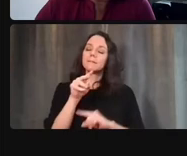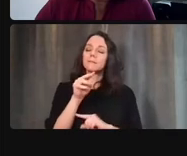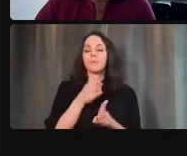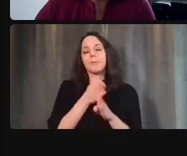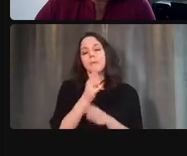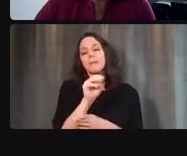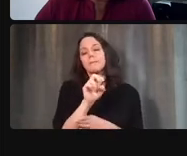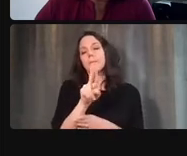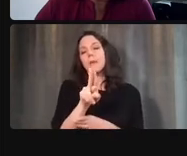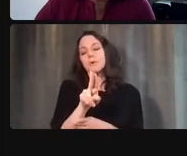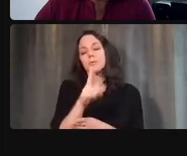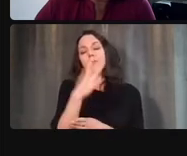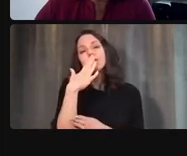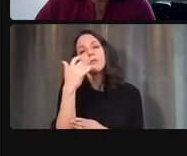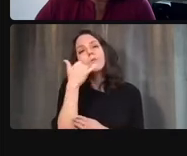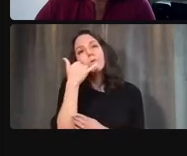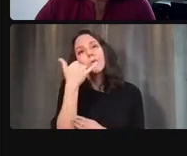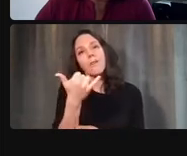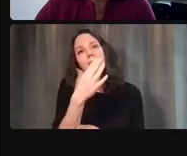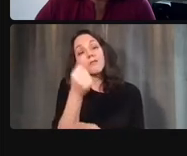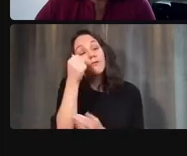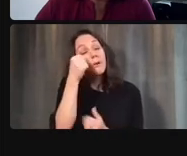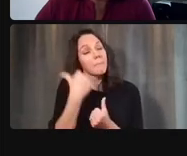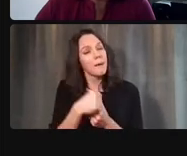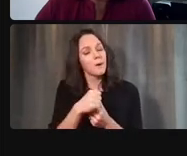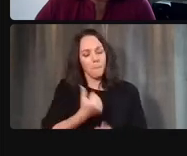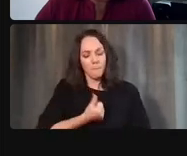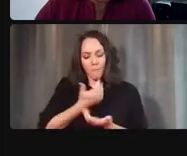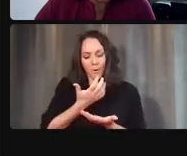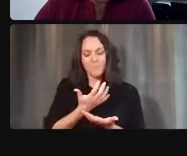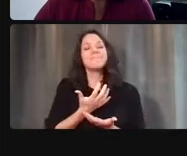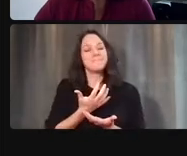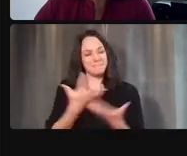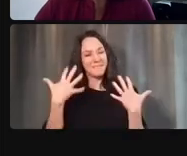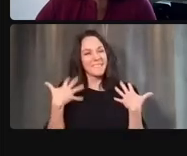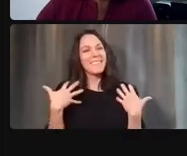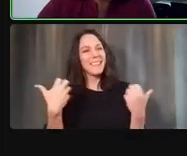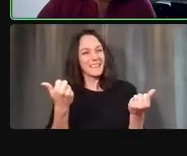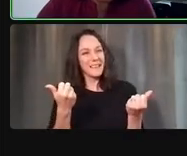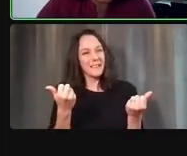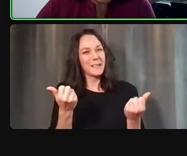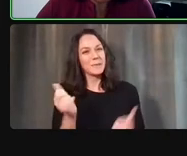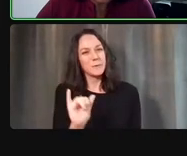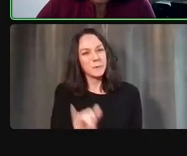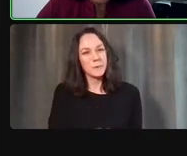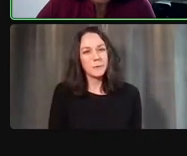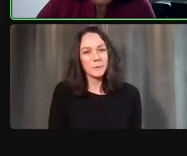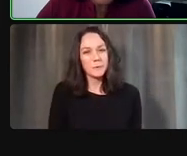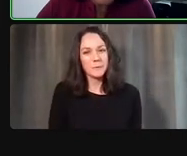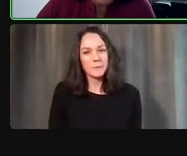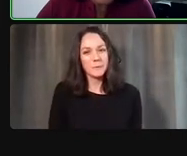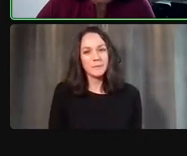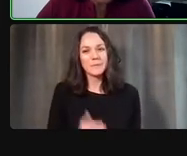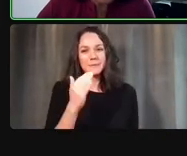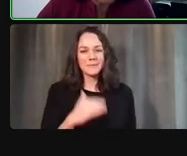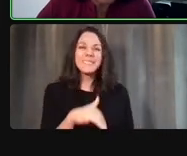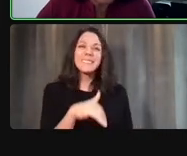And remember that poems are healing too. Yes, indeed, poems are healing too.